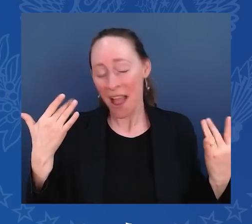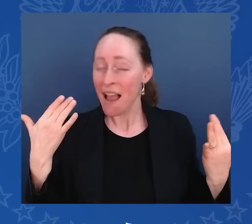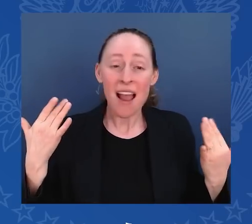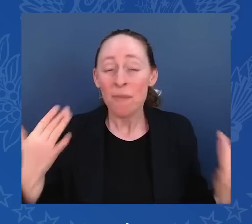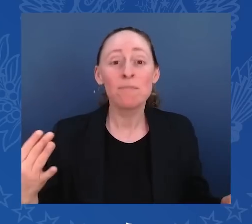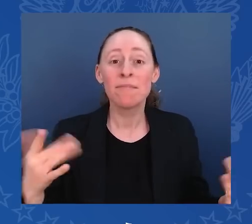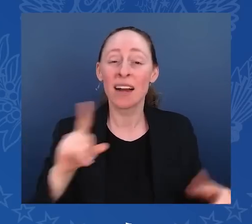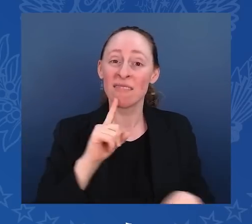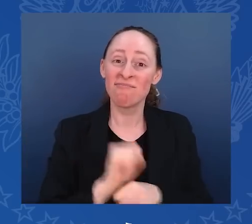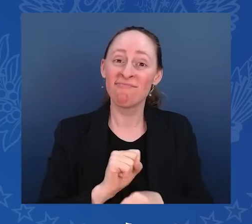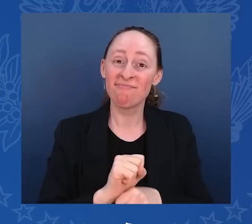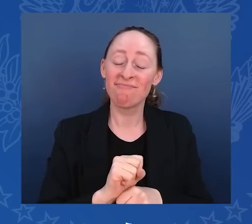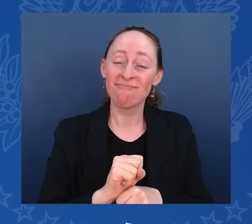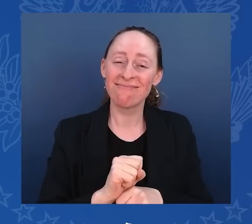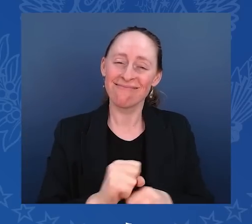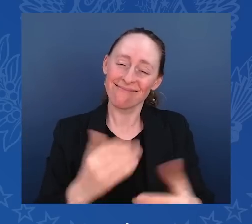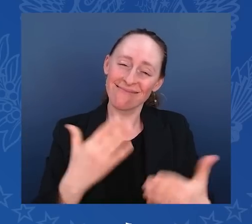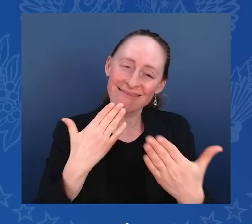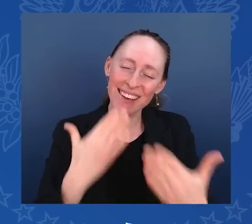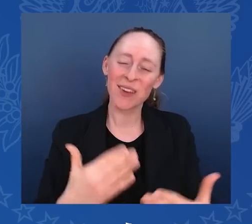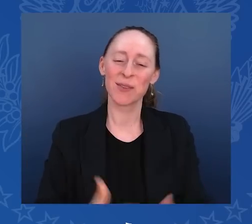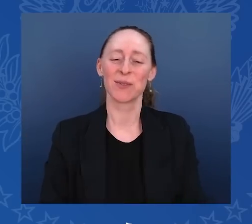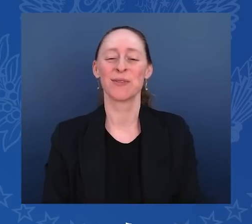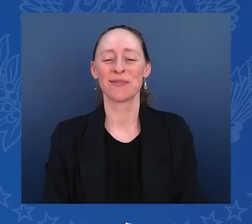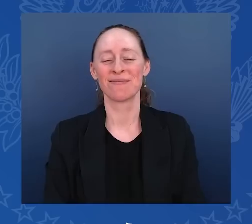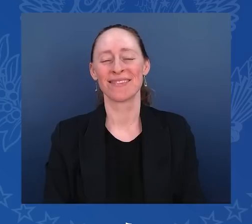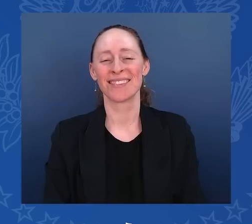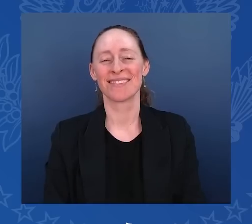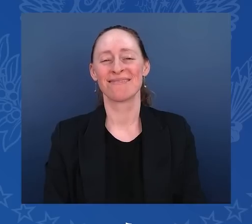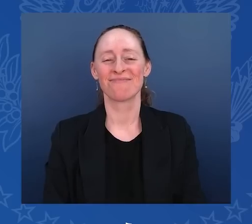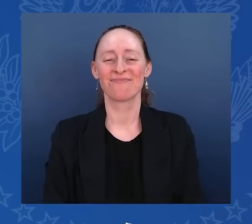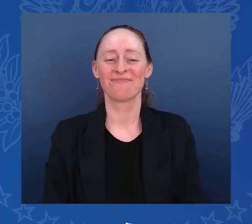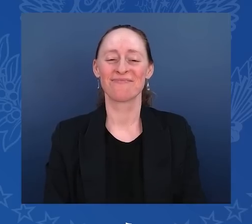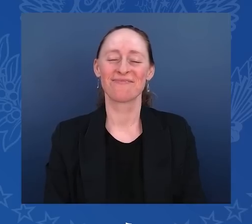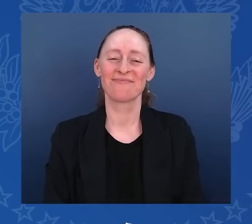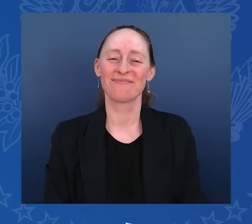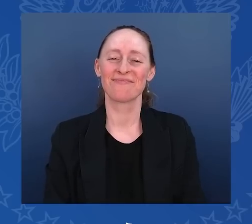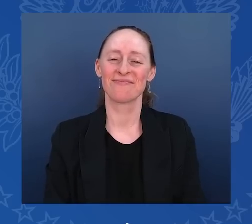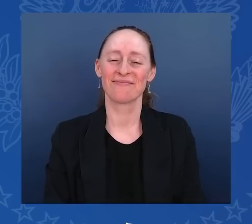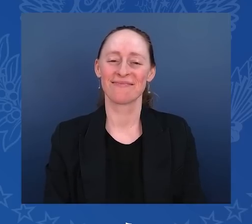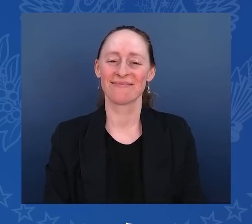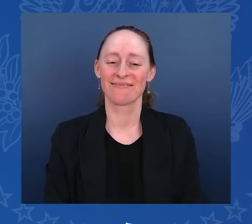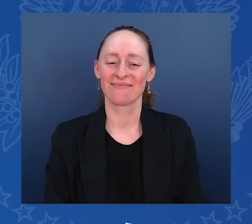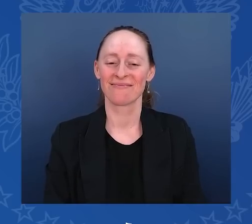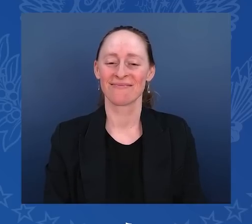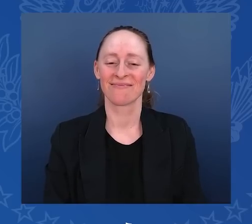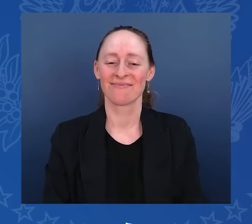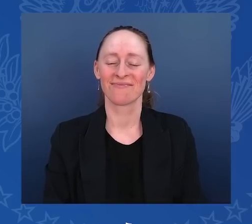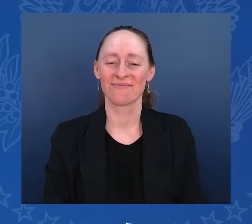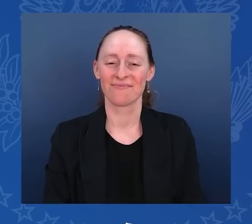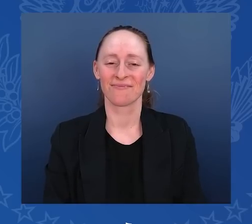And, Dick -- by the way, I've ruined his reputation